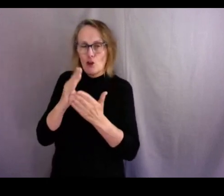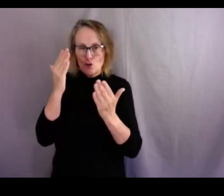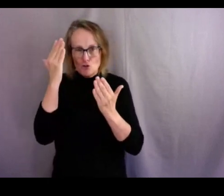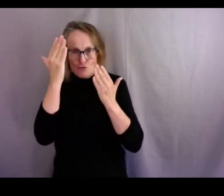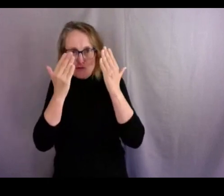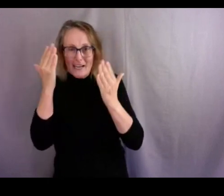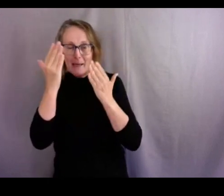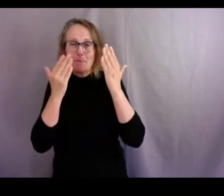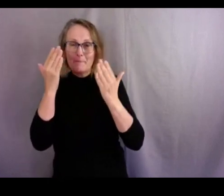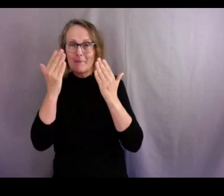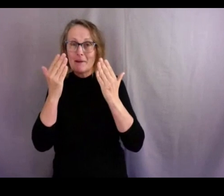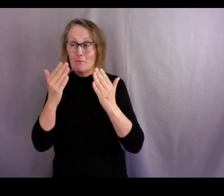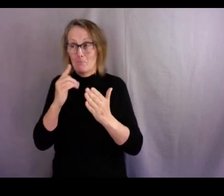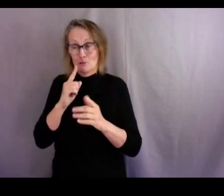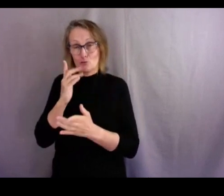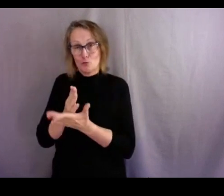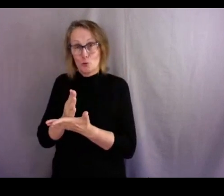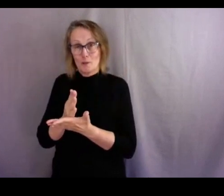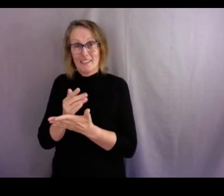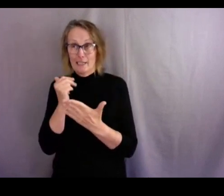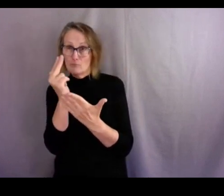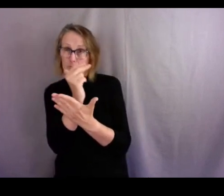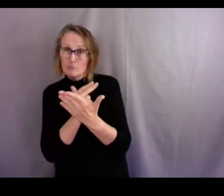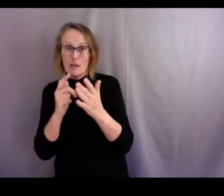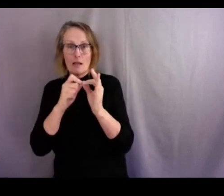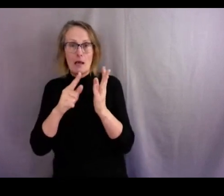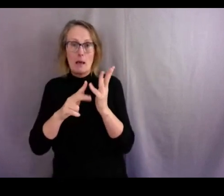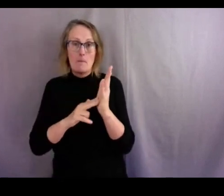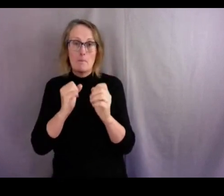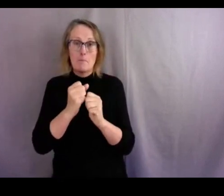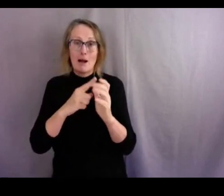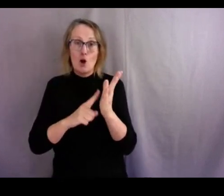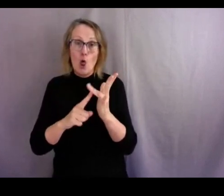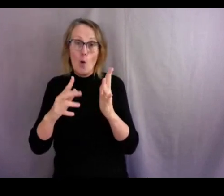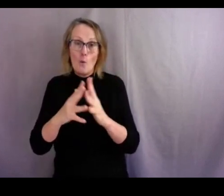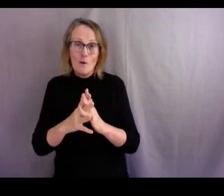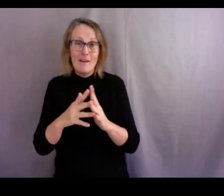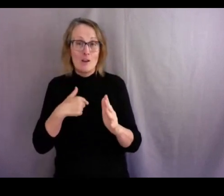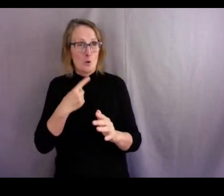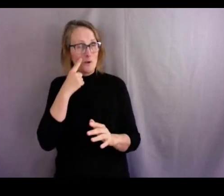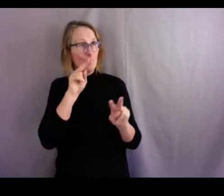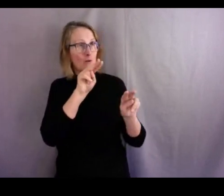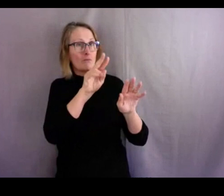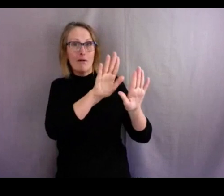And if you walk around the exhibition, you will see more and more in those paintings,